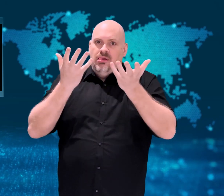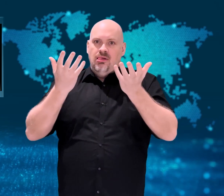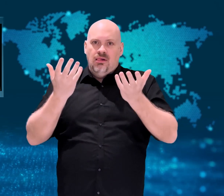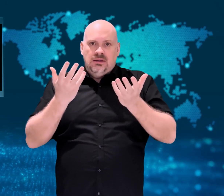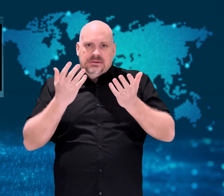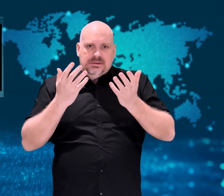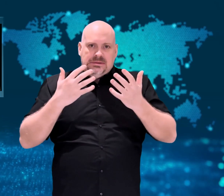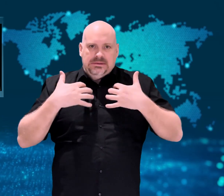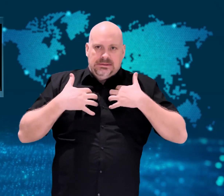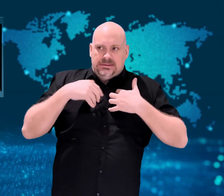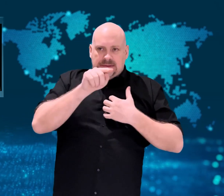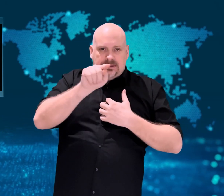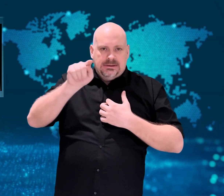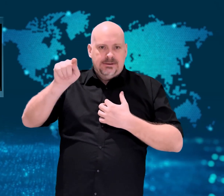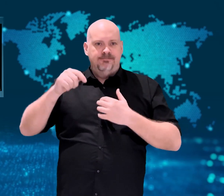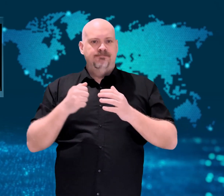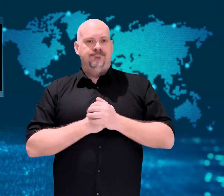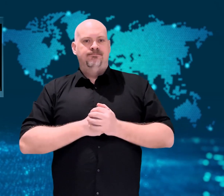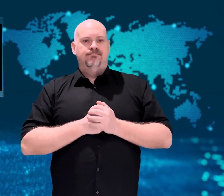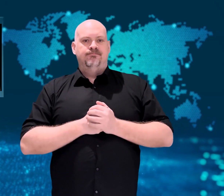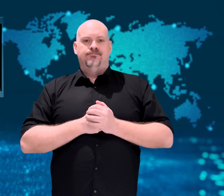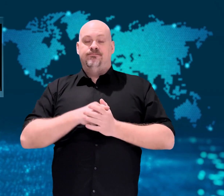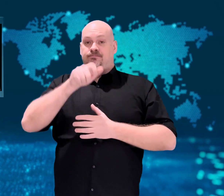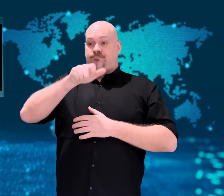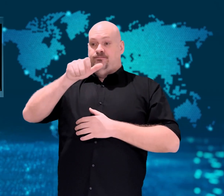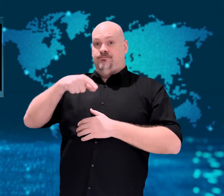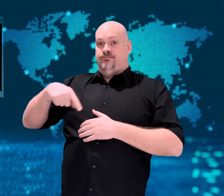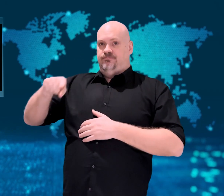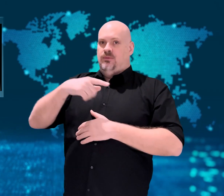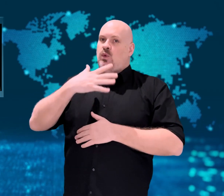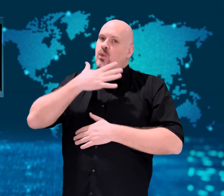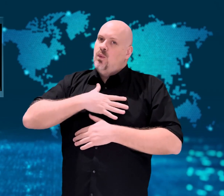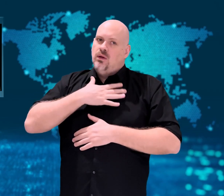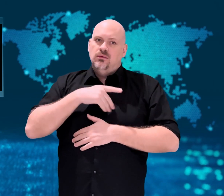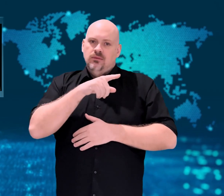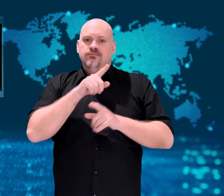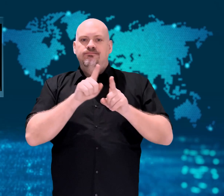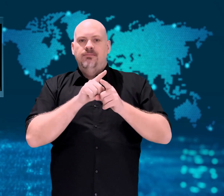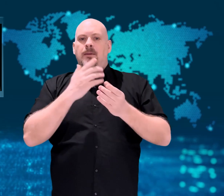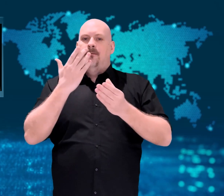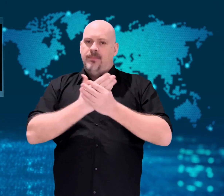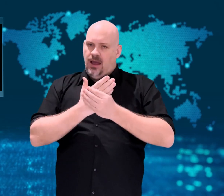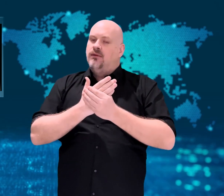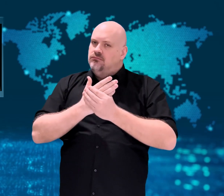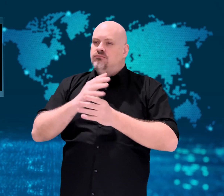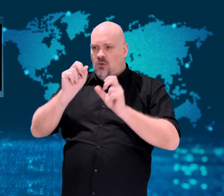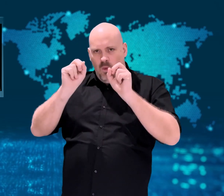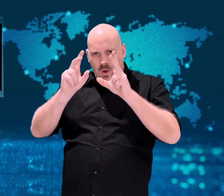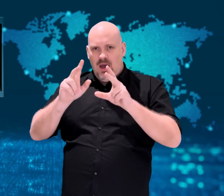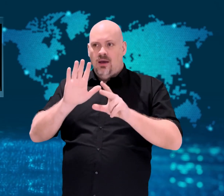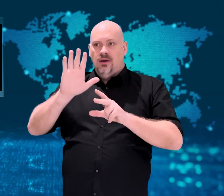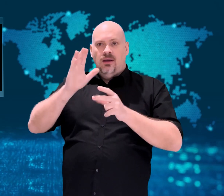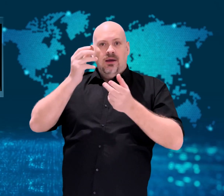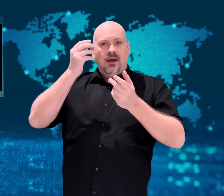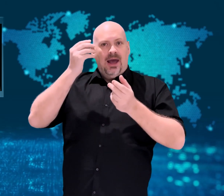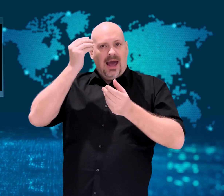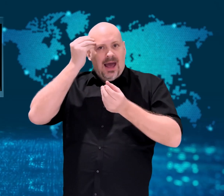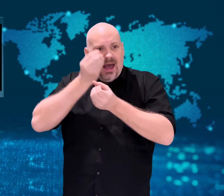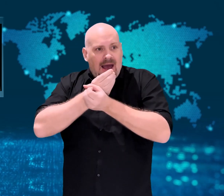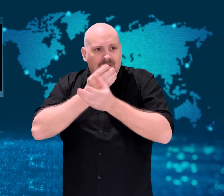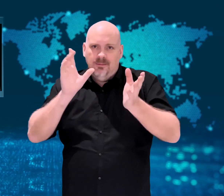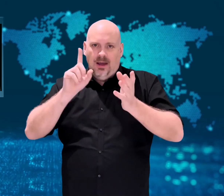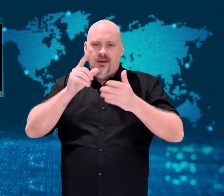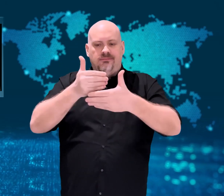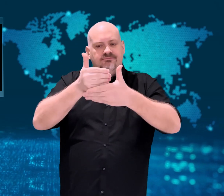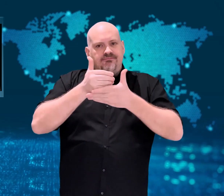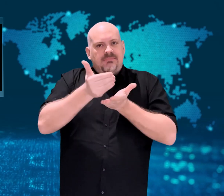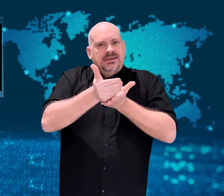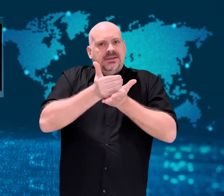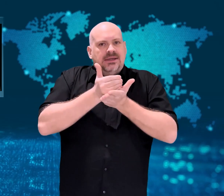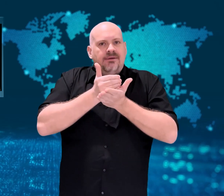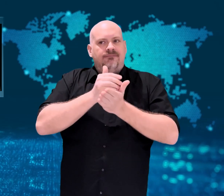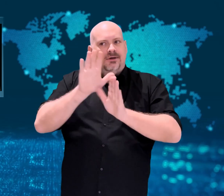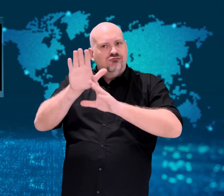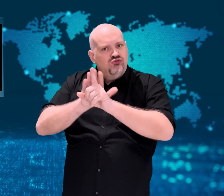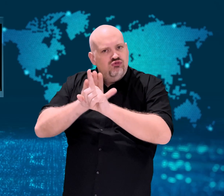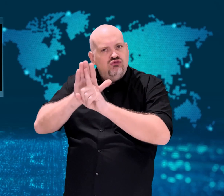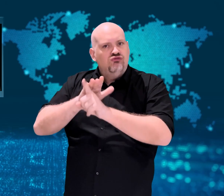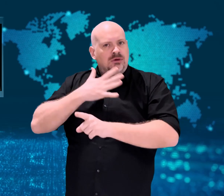information won’t appear in a newspaper article after the security breach.